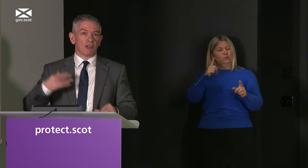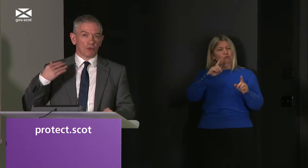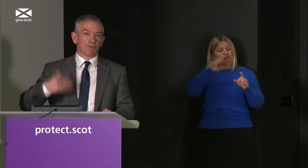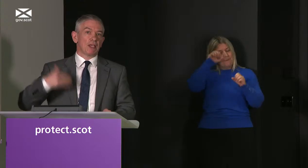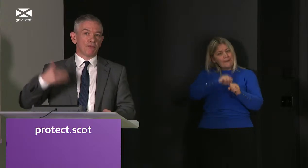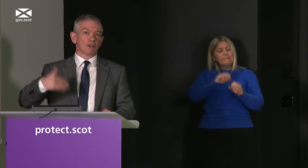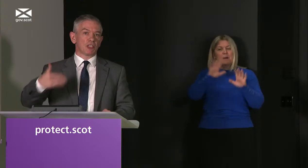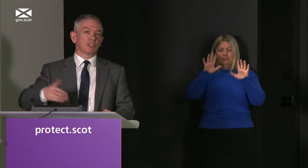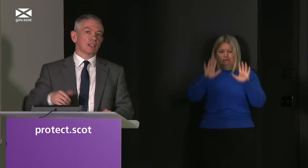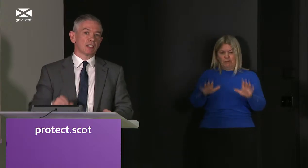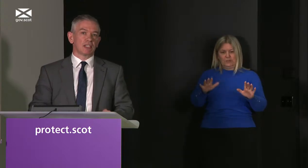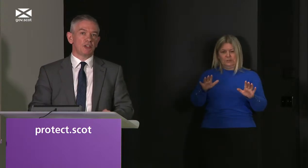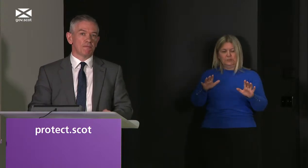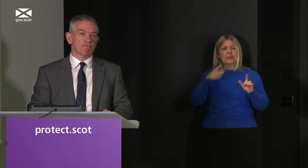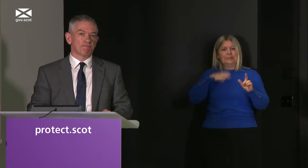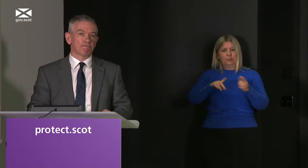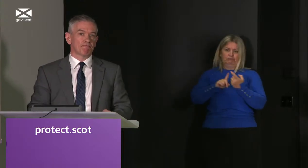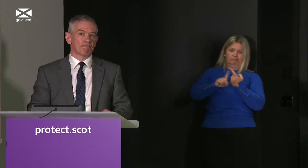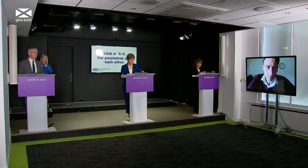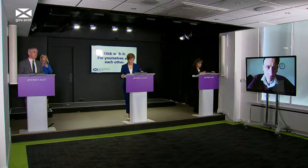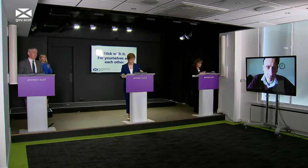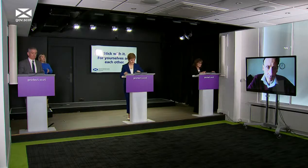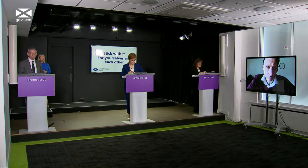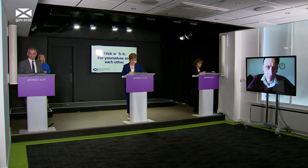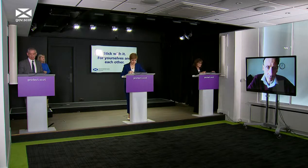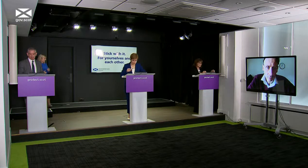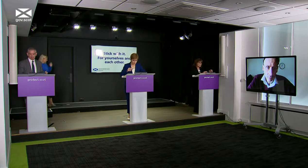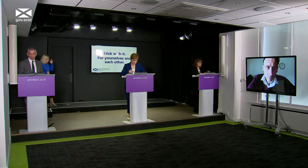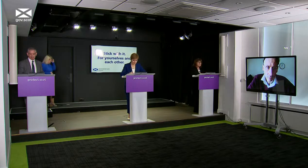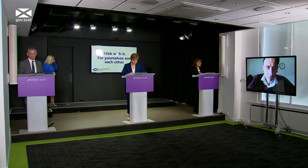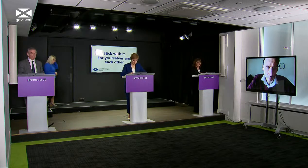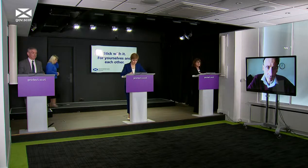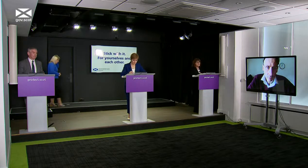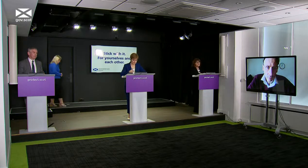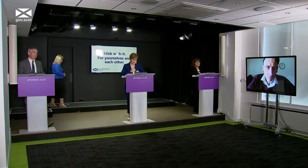that these behaviours need to continue. Thanks. Scott Macnab from the Scotsman.